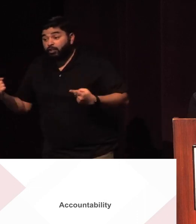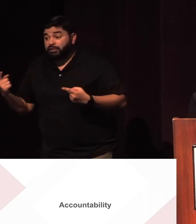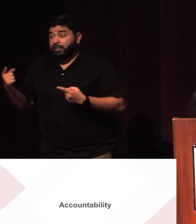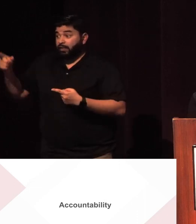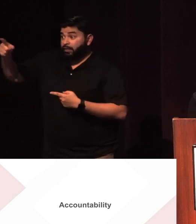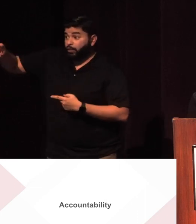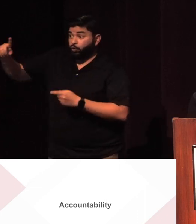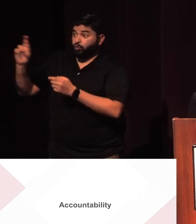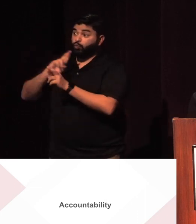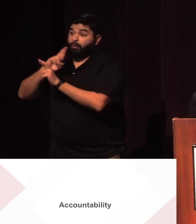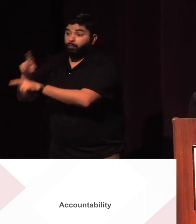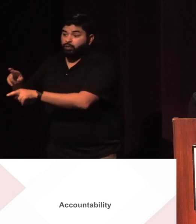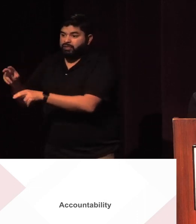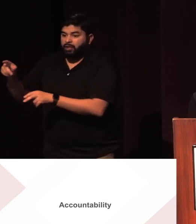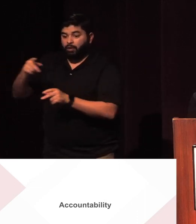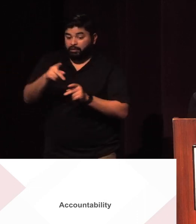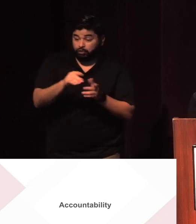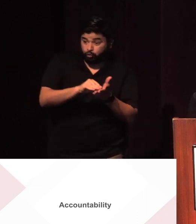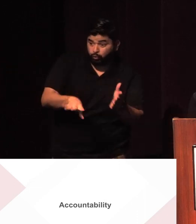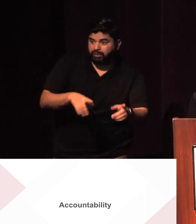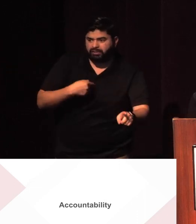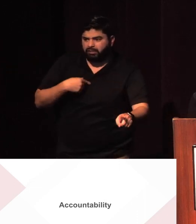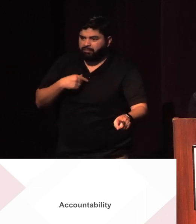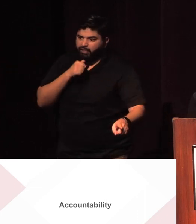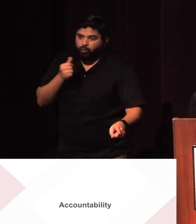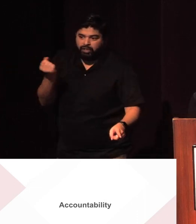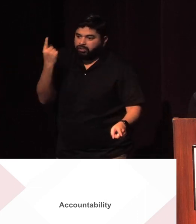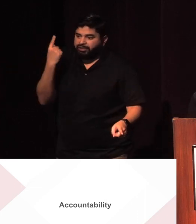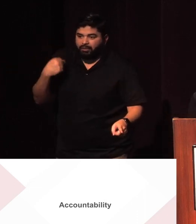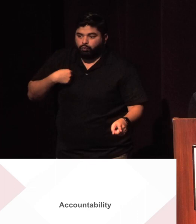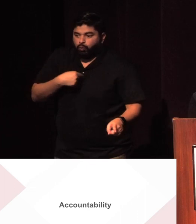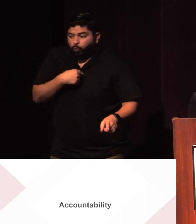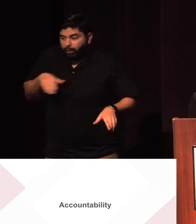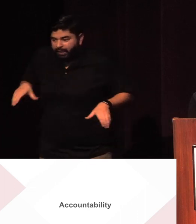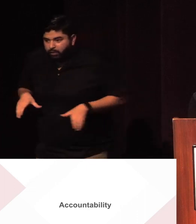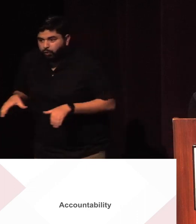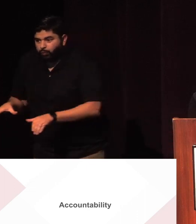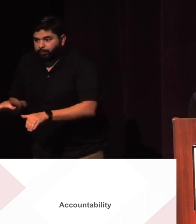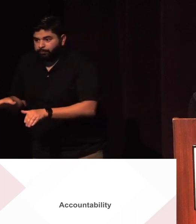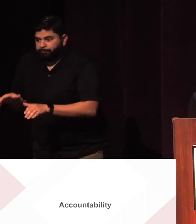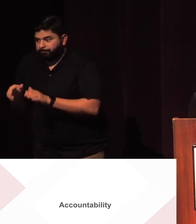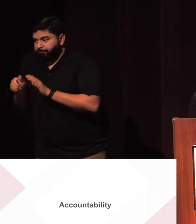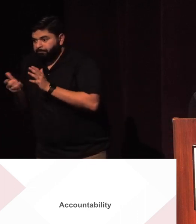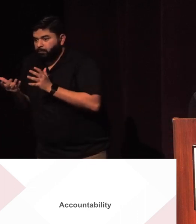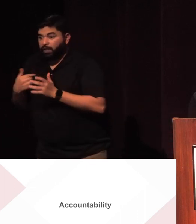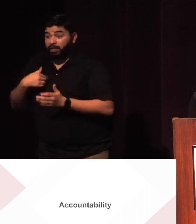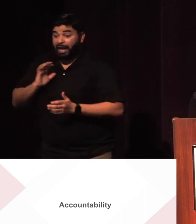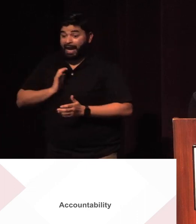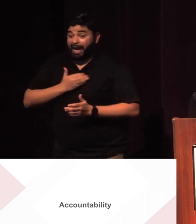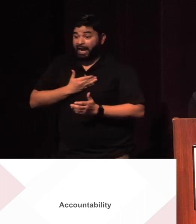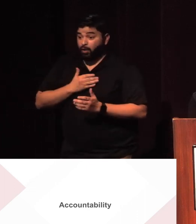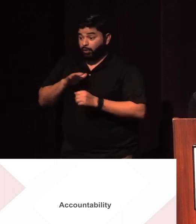of Trustees and conversely, or perhaps not so conversely, representative's of this group report that people campus why don't understand